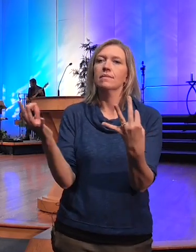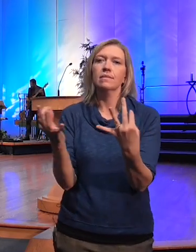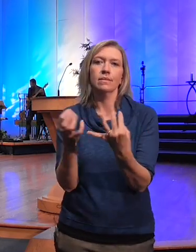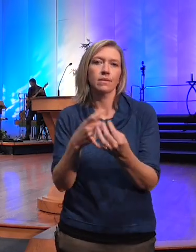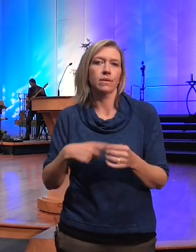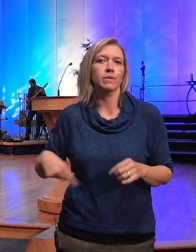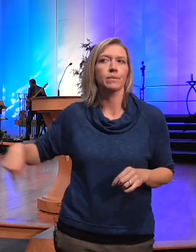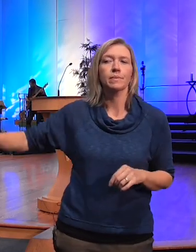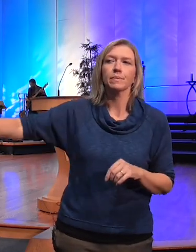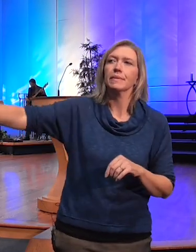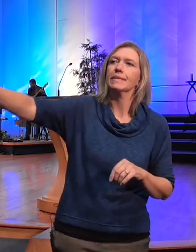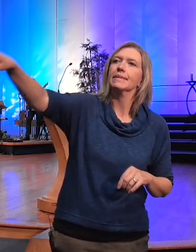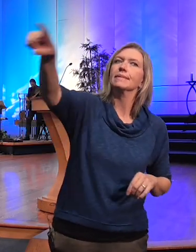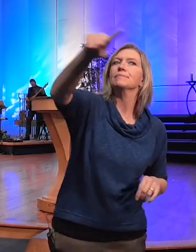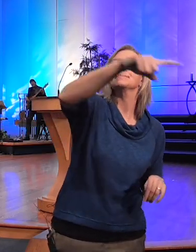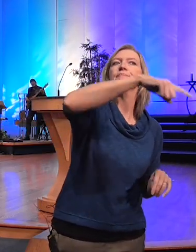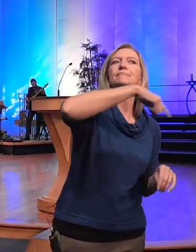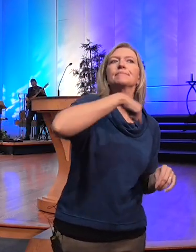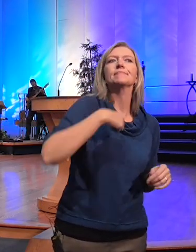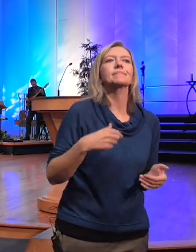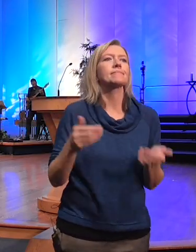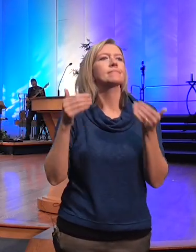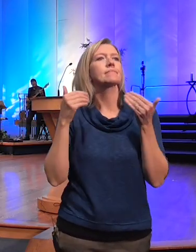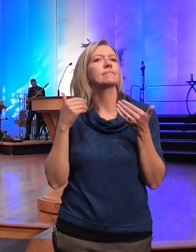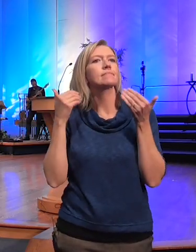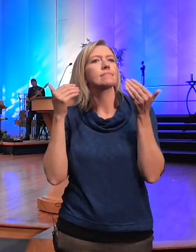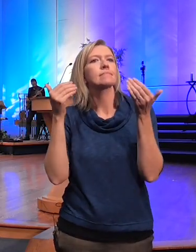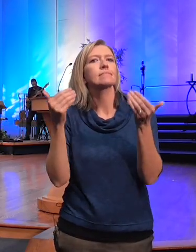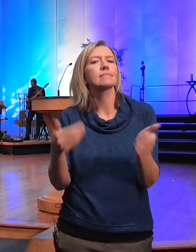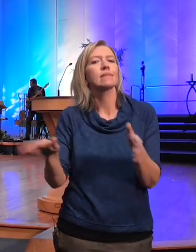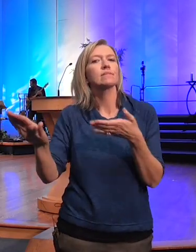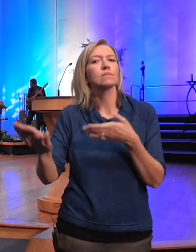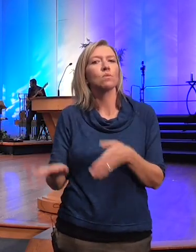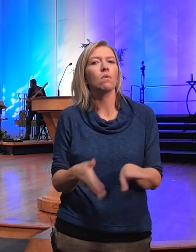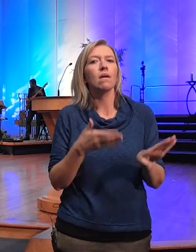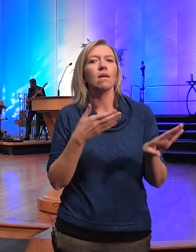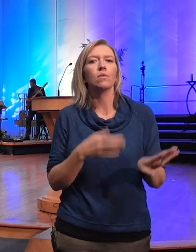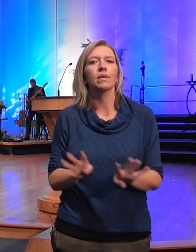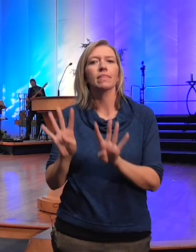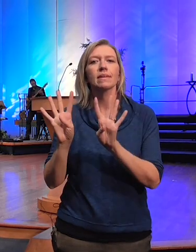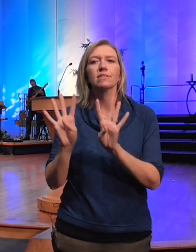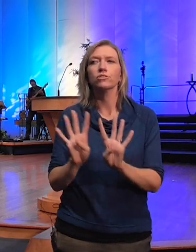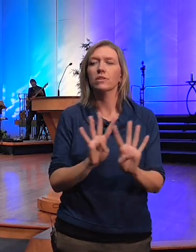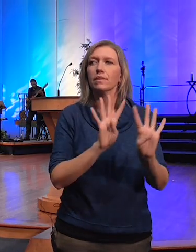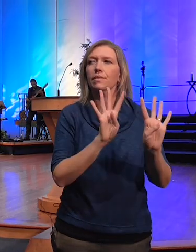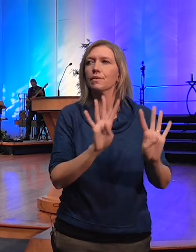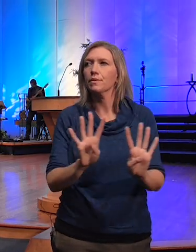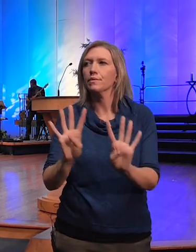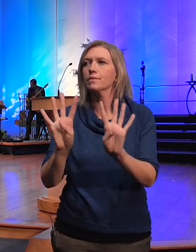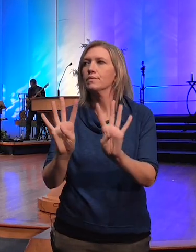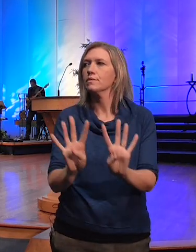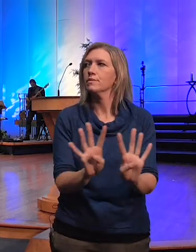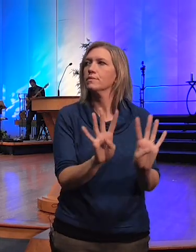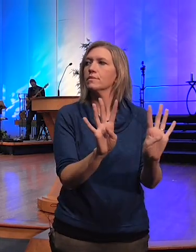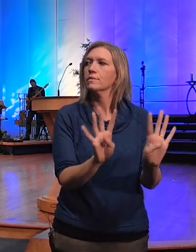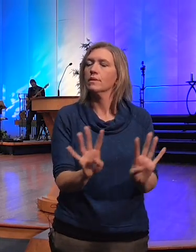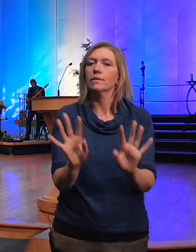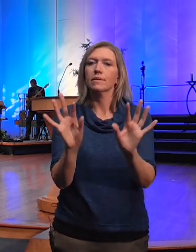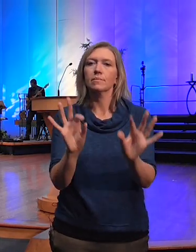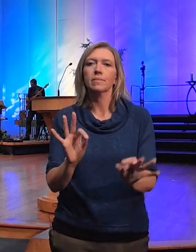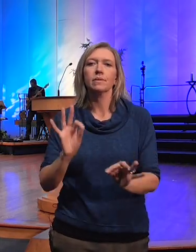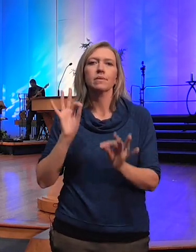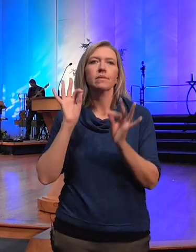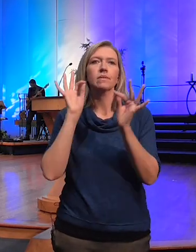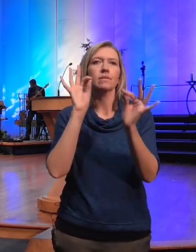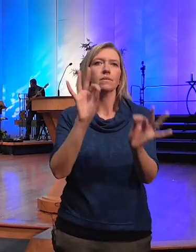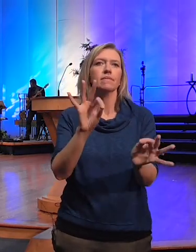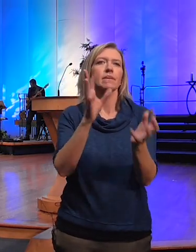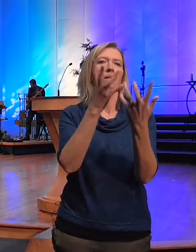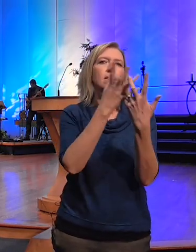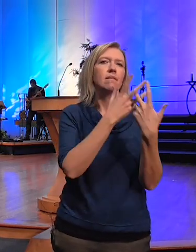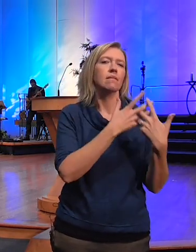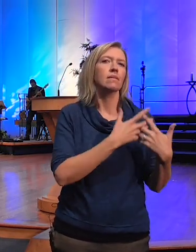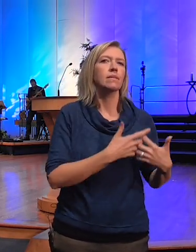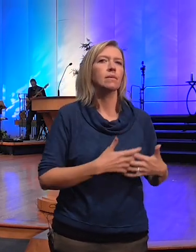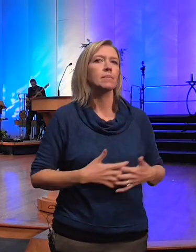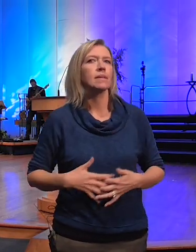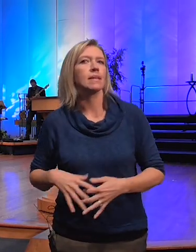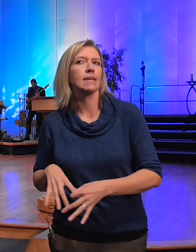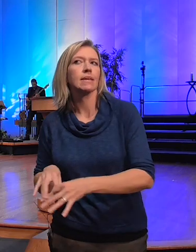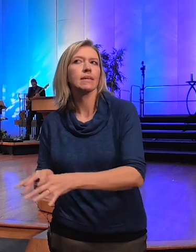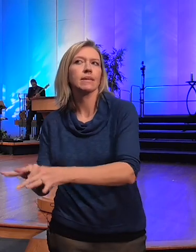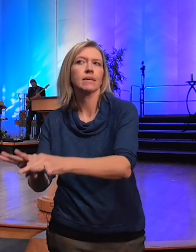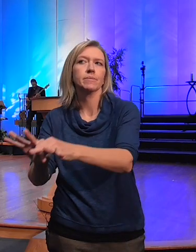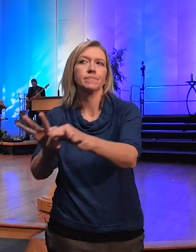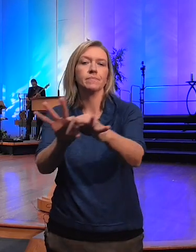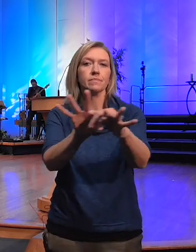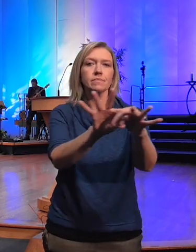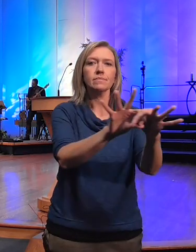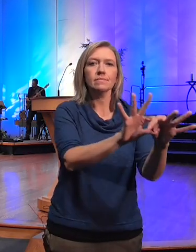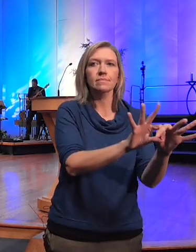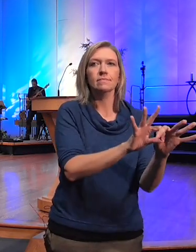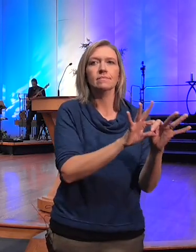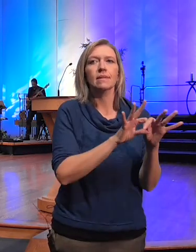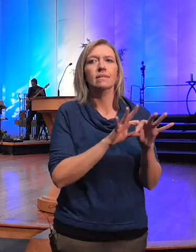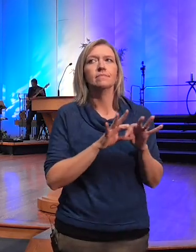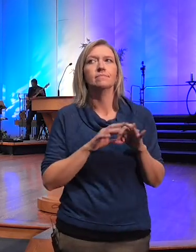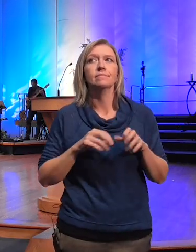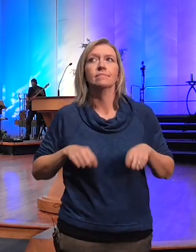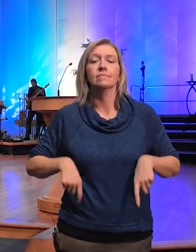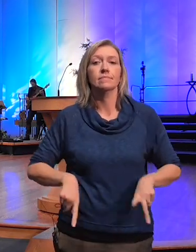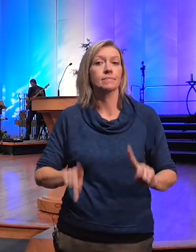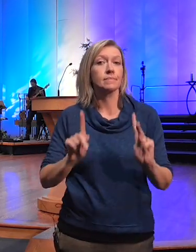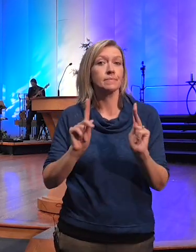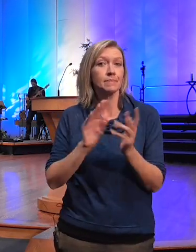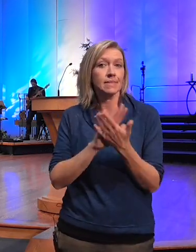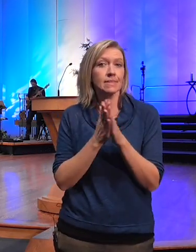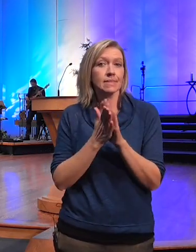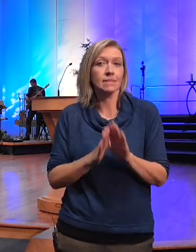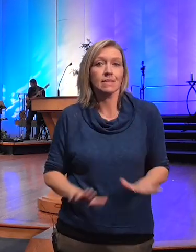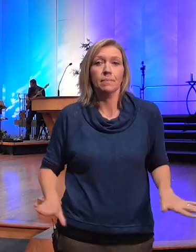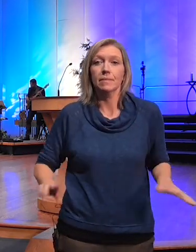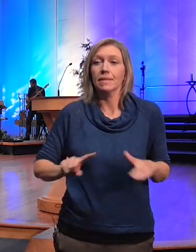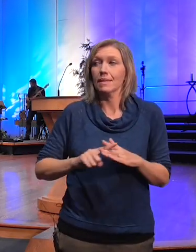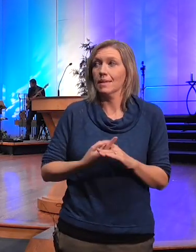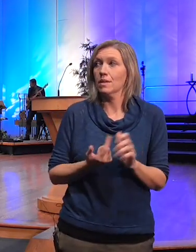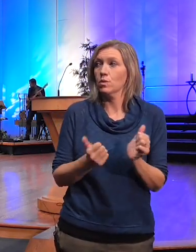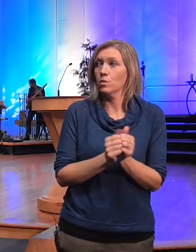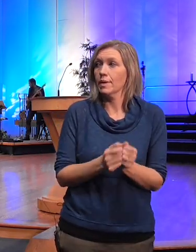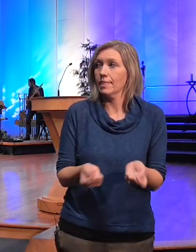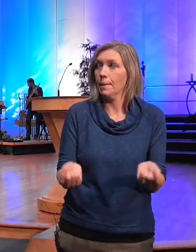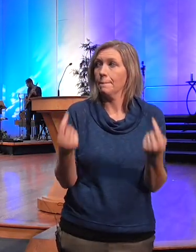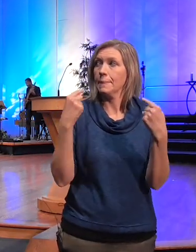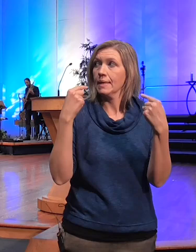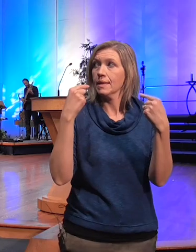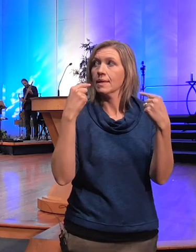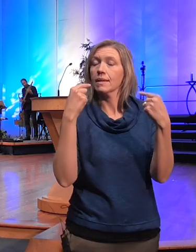are let us walk with each other in Perfect Harmony let peace begin with me let